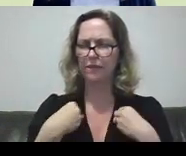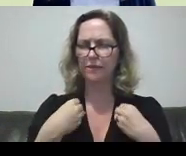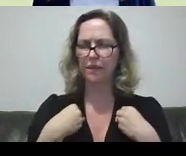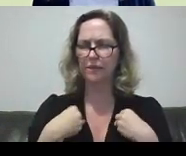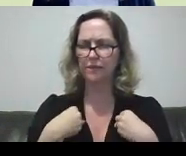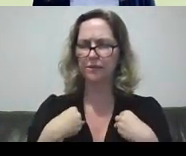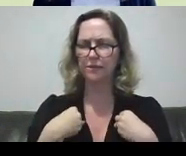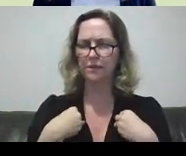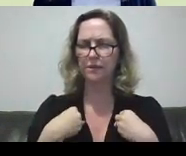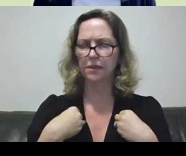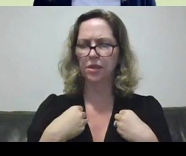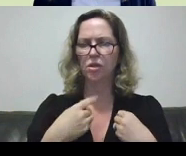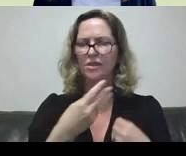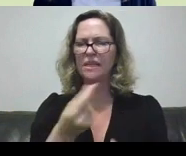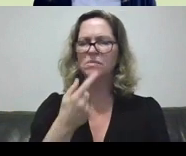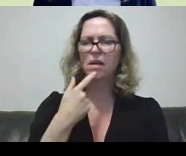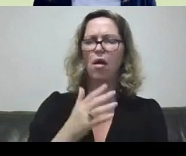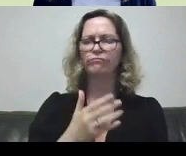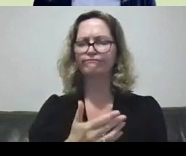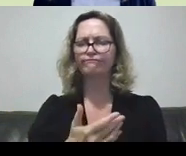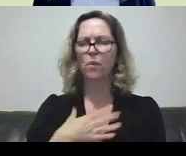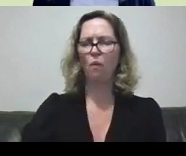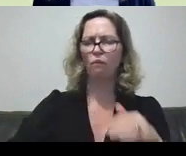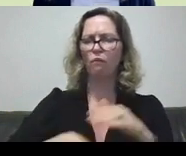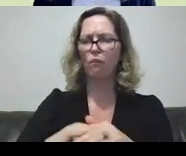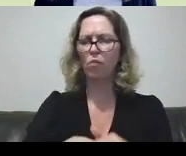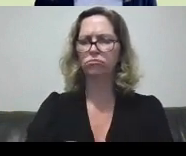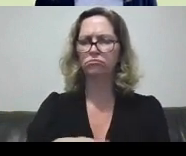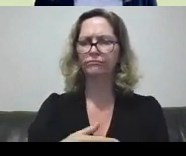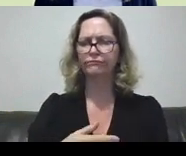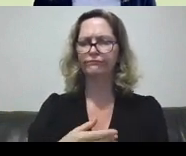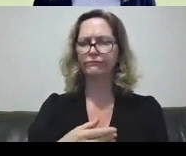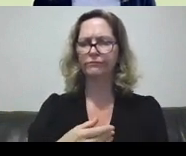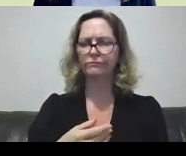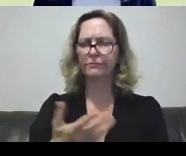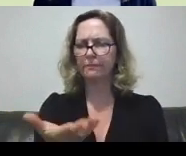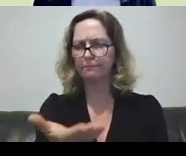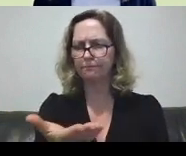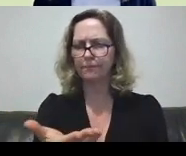families to pay full NDIS rates without providing all the conditions the NDIS